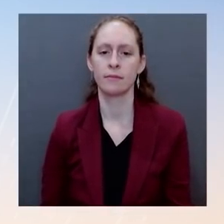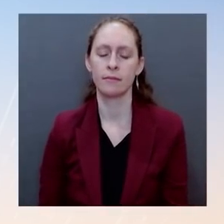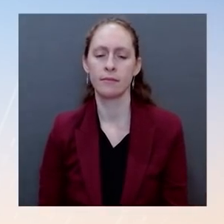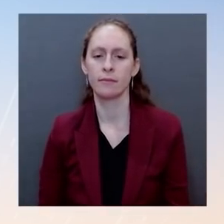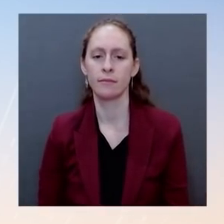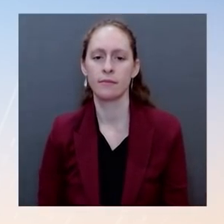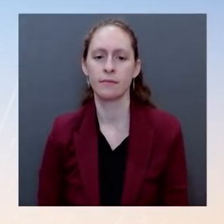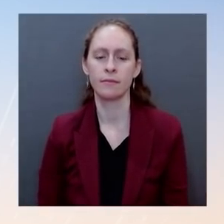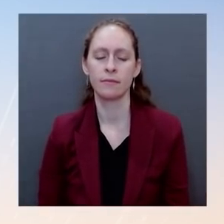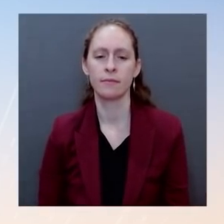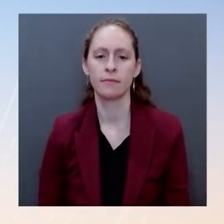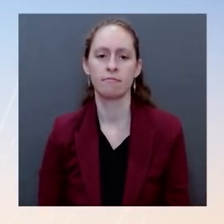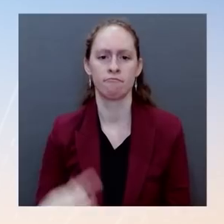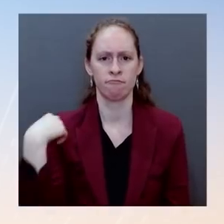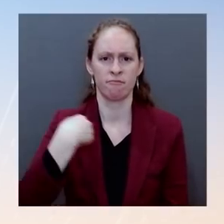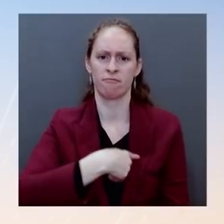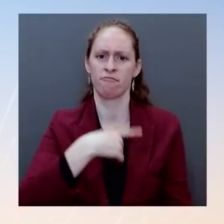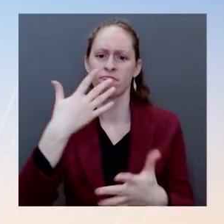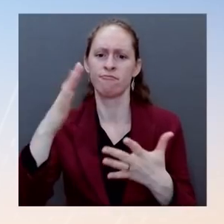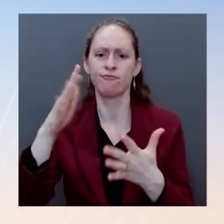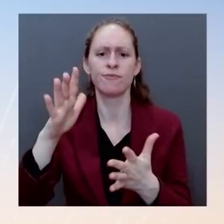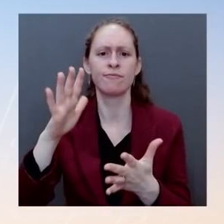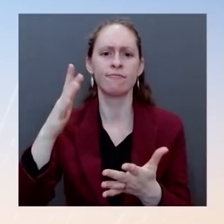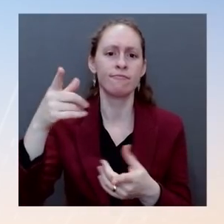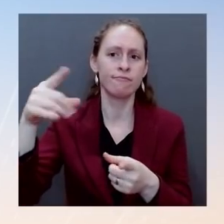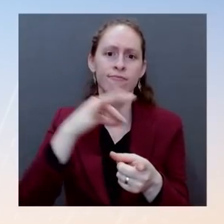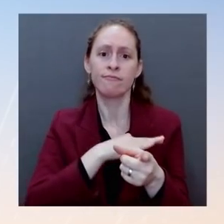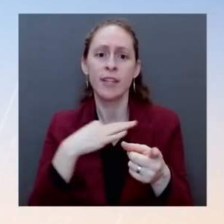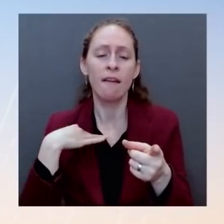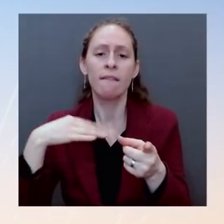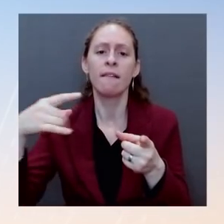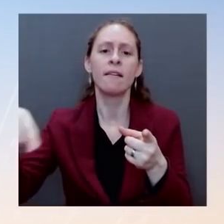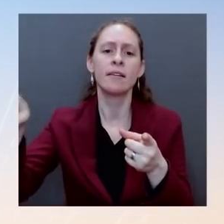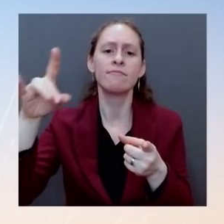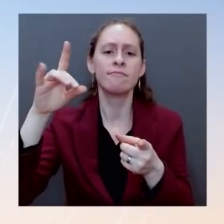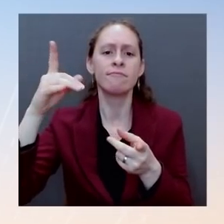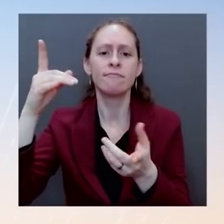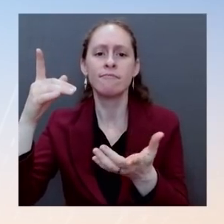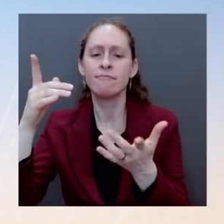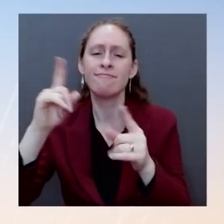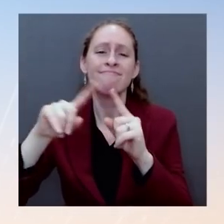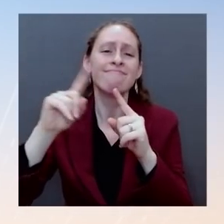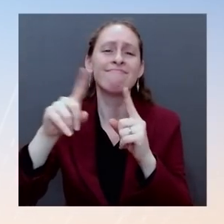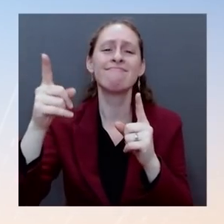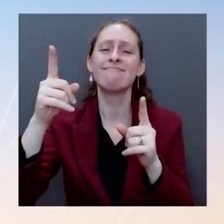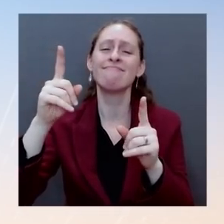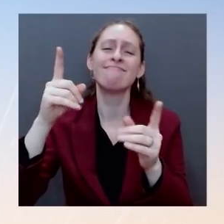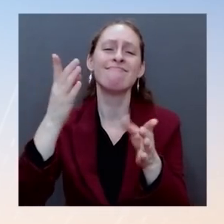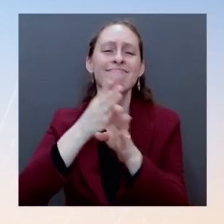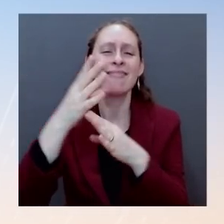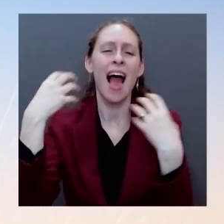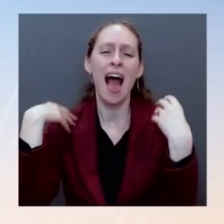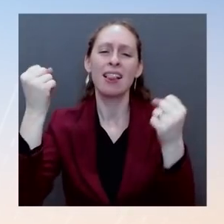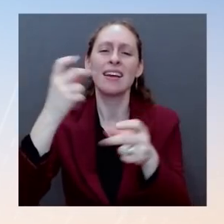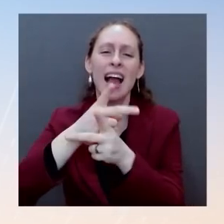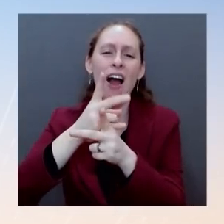and other critical supplies. In addition, more than 13,000 National Guard members have been activated in 48 states to support vaccination,